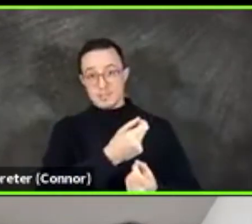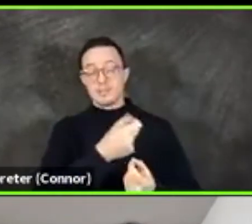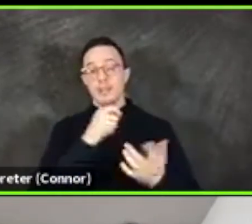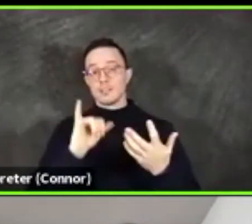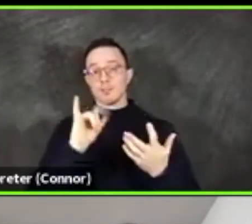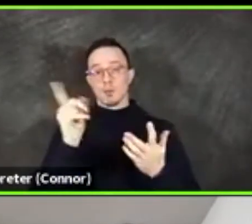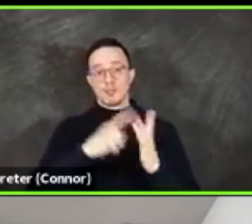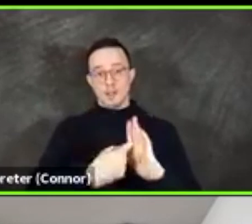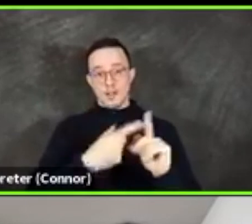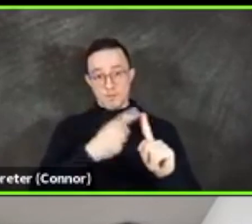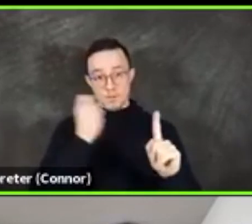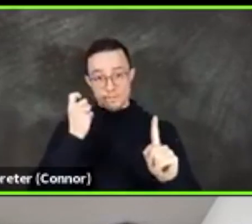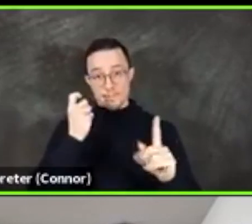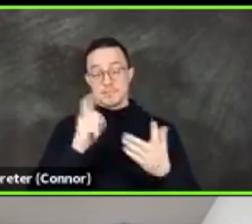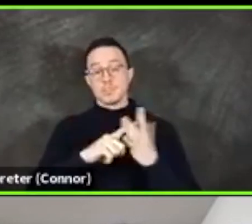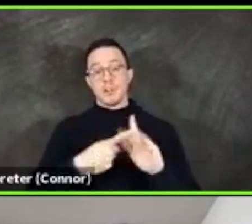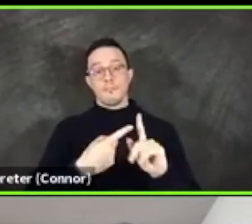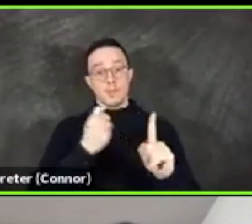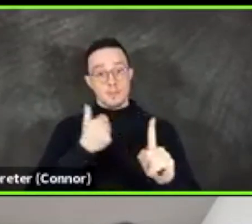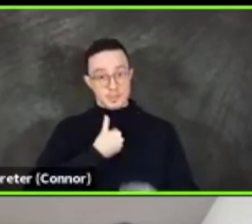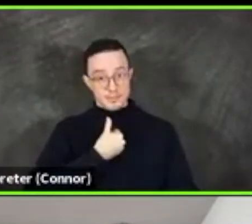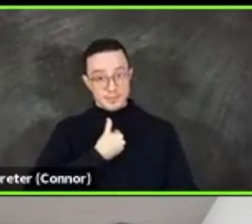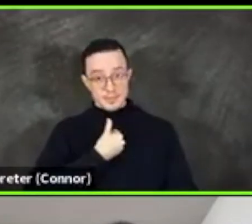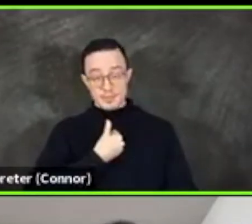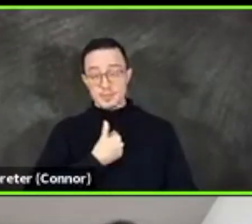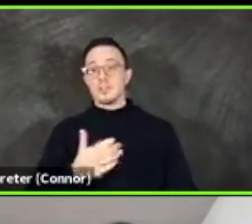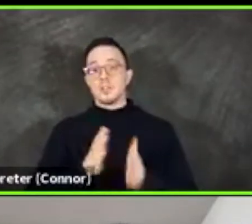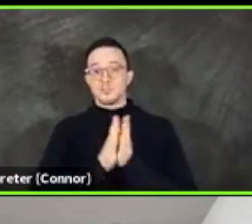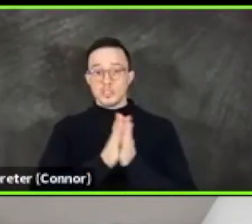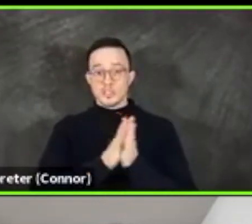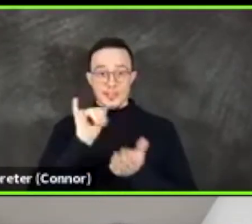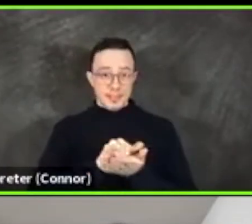STARTING FROM OURSELVES, SO I APPRECIATE THAT ARTICULATION AND THAT ACKNOWLEDGMENT